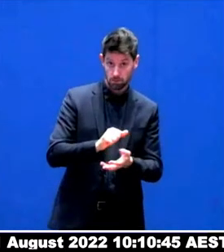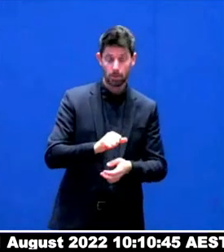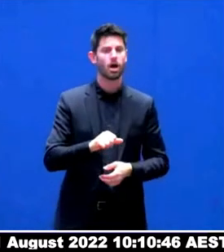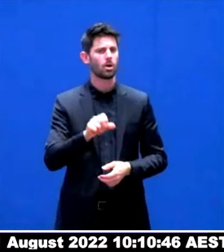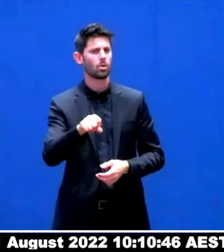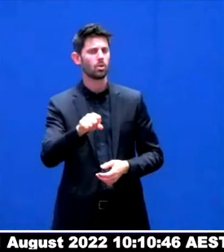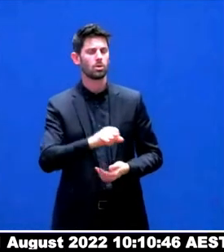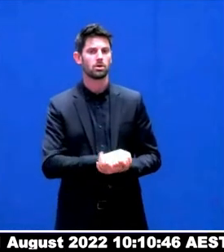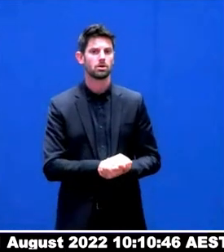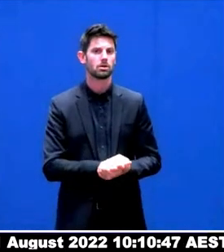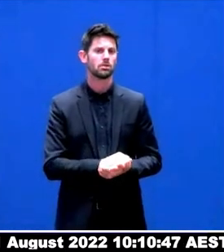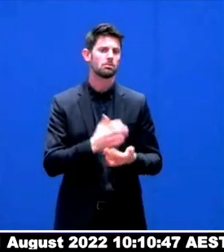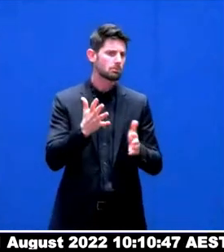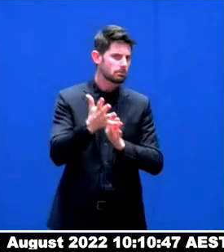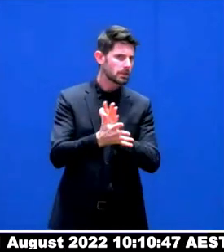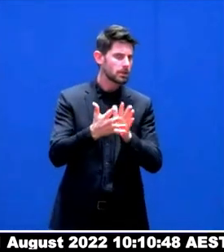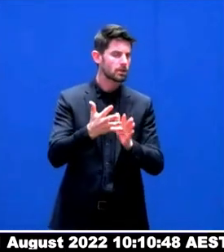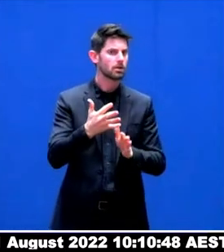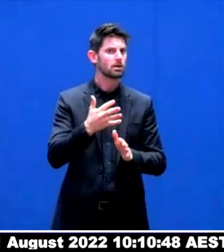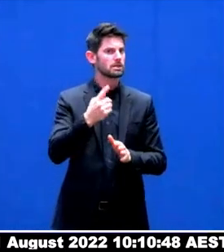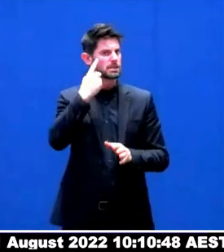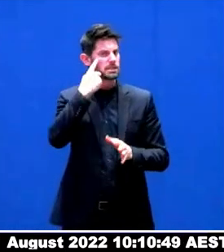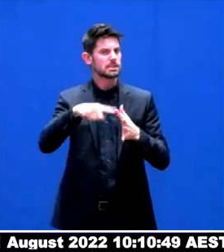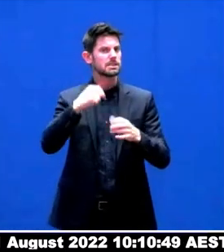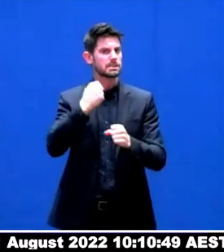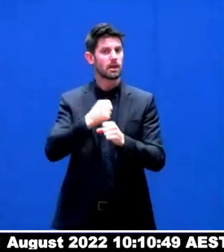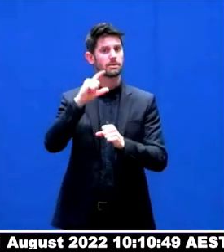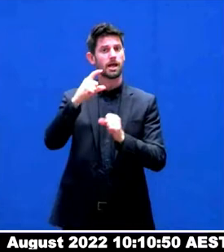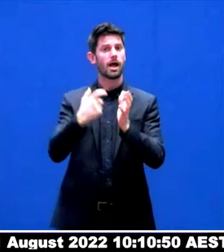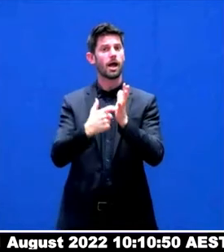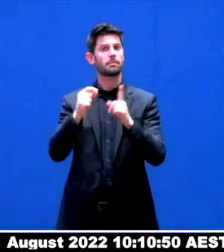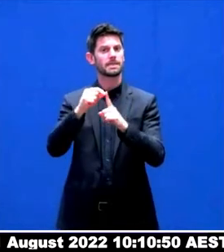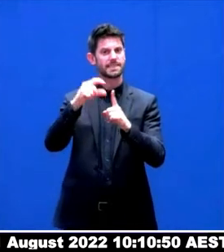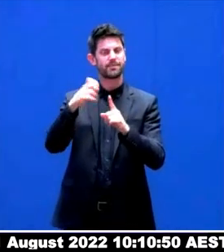And to the extent that we just look at the articles in the CRDP, you've referred to